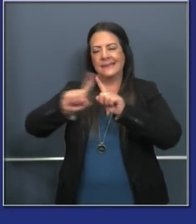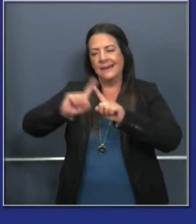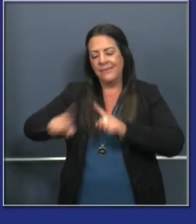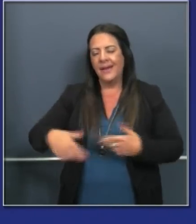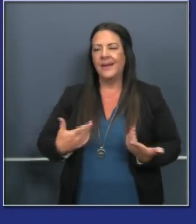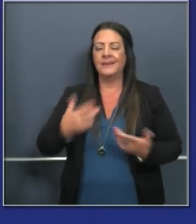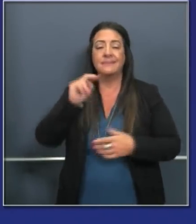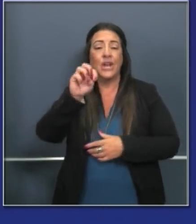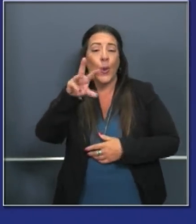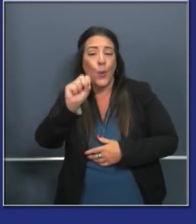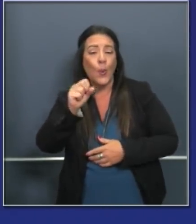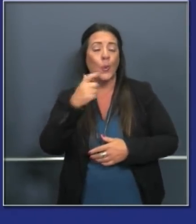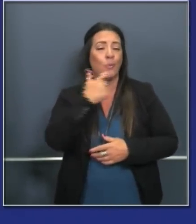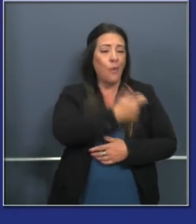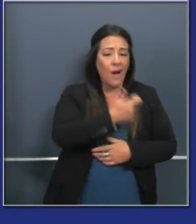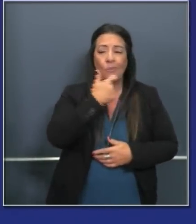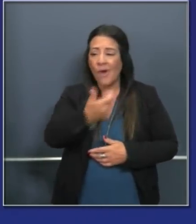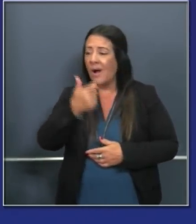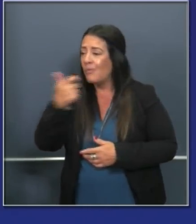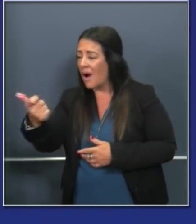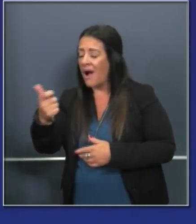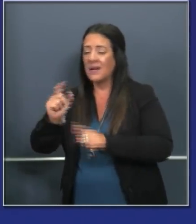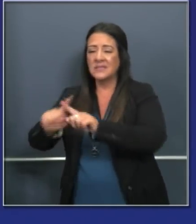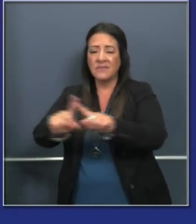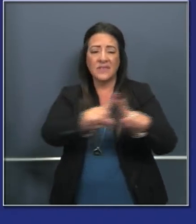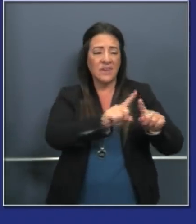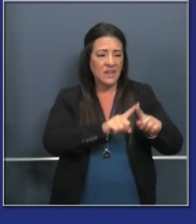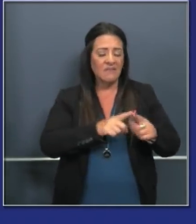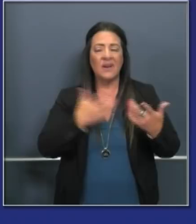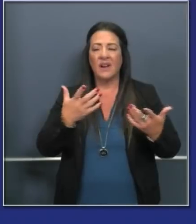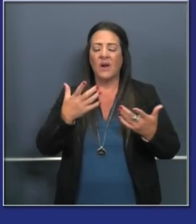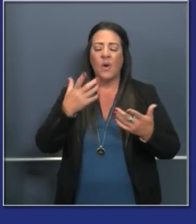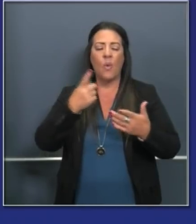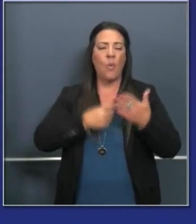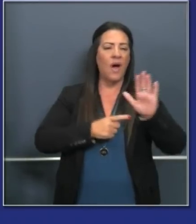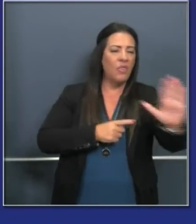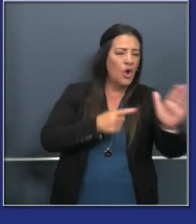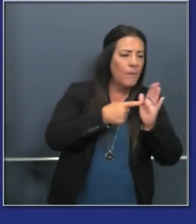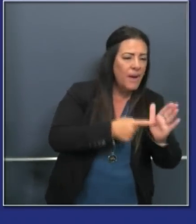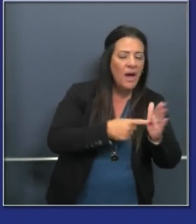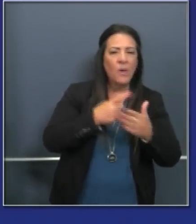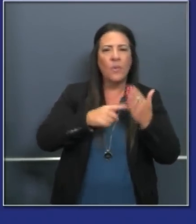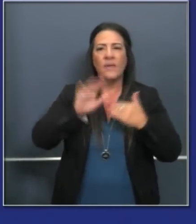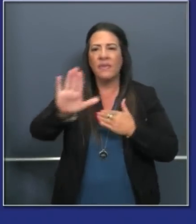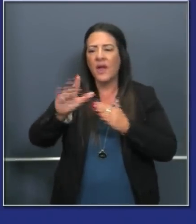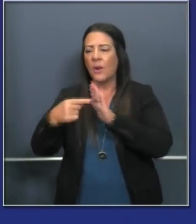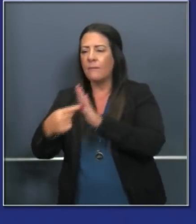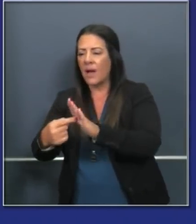GOING BACK. MONTHS WATCHING ALL THESE CHARTS. THE EVENING NEWS. CABLE NETWORKS PEOPLE